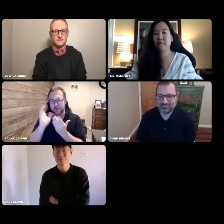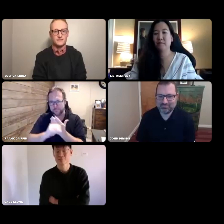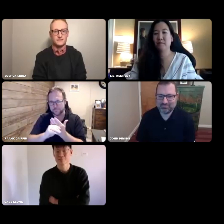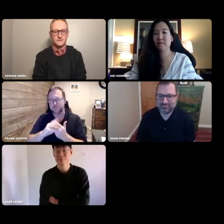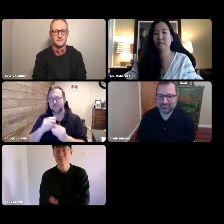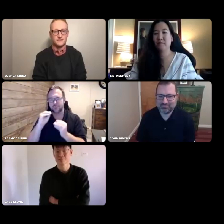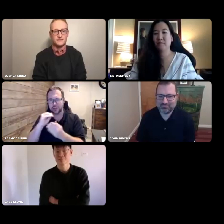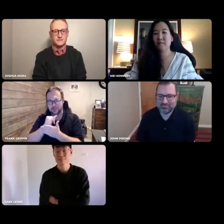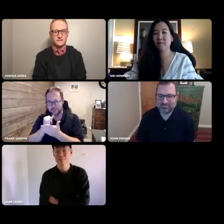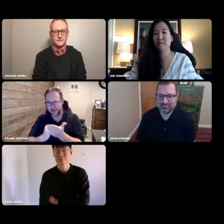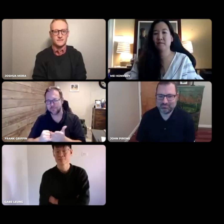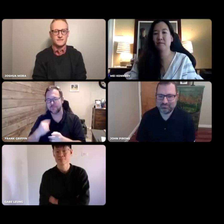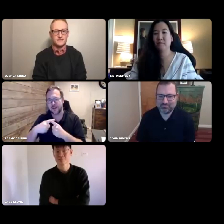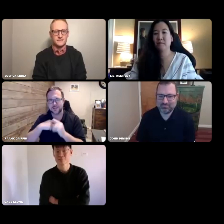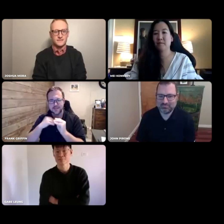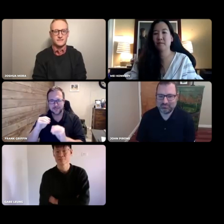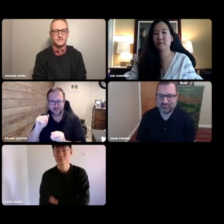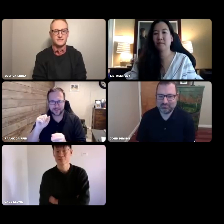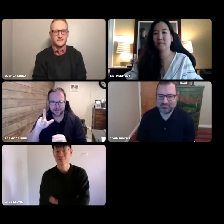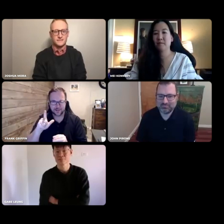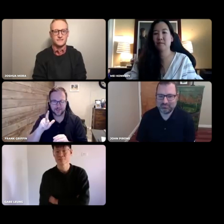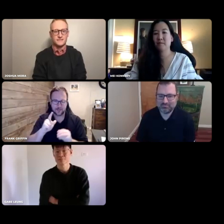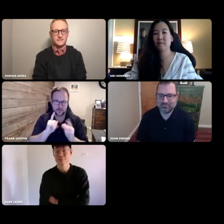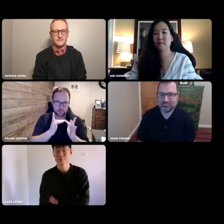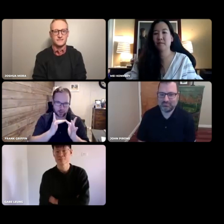I focus on Curriculum Design.